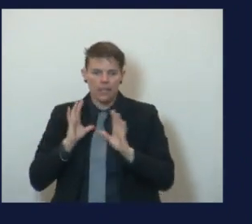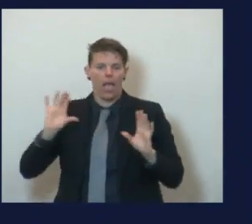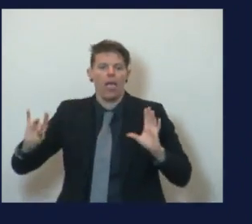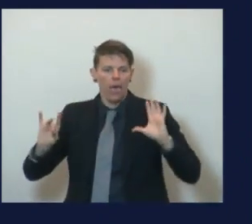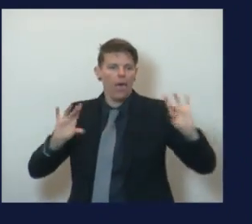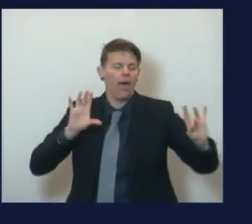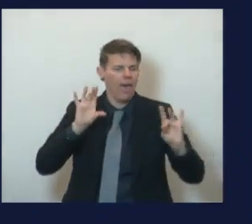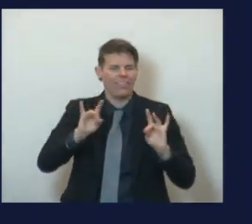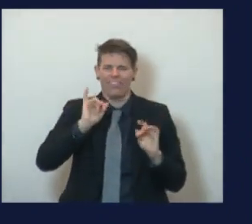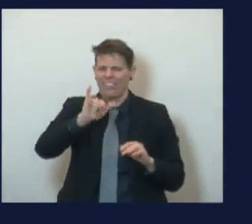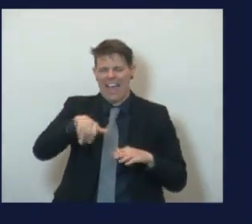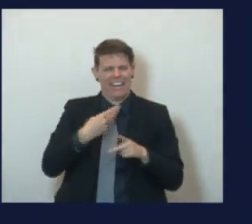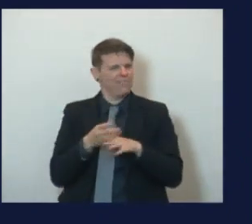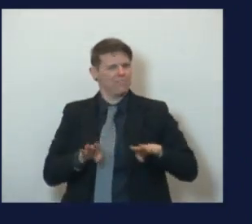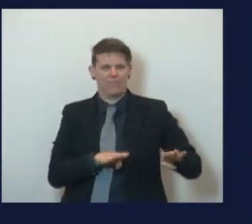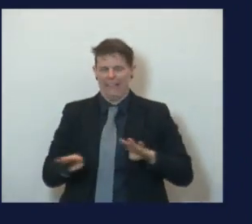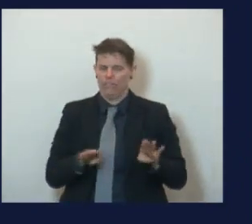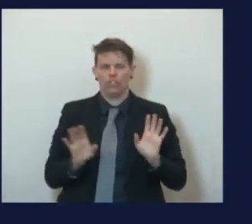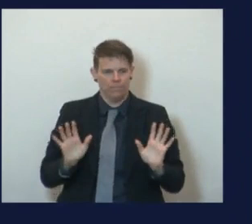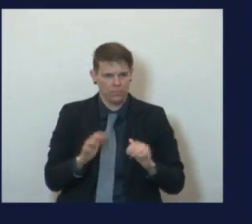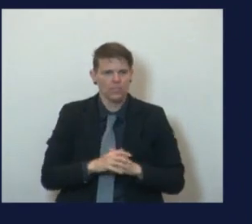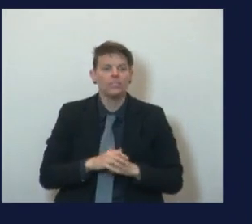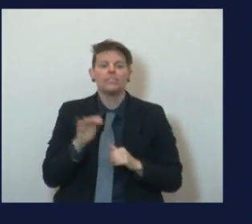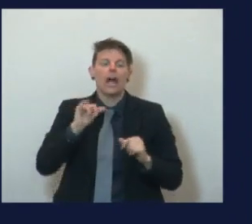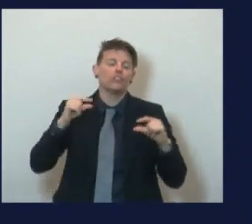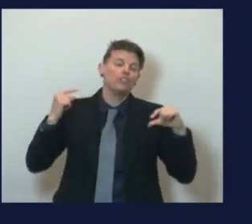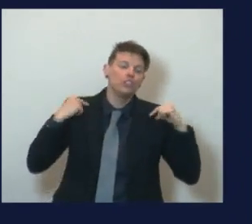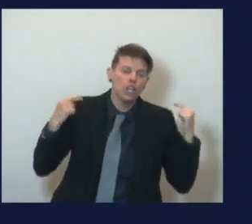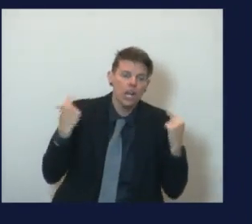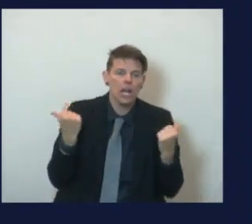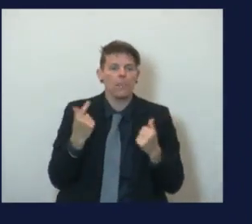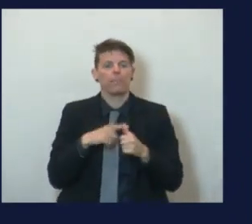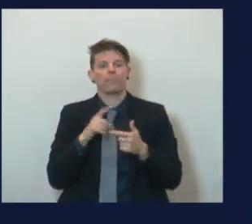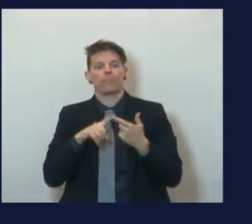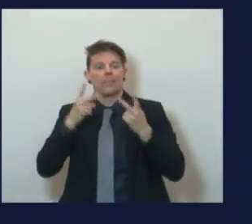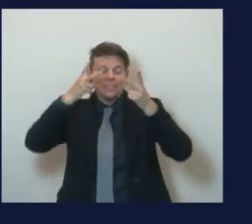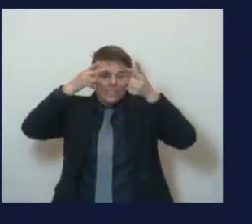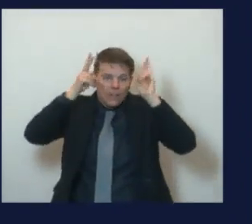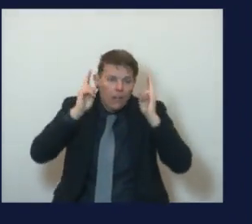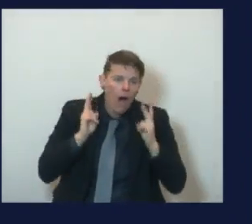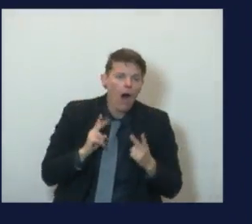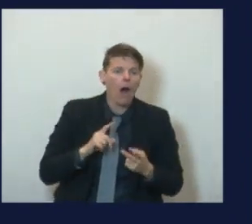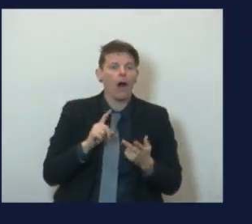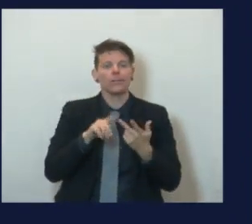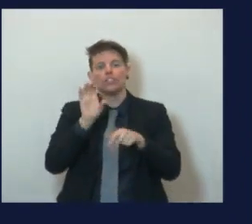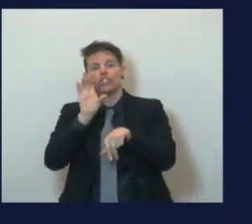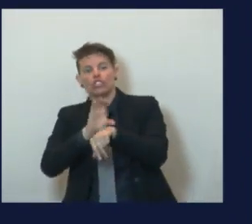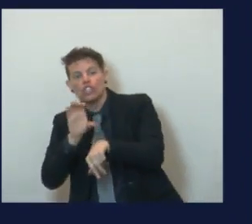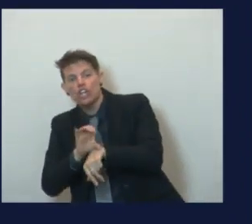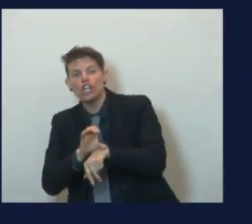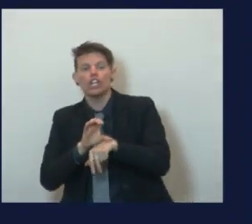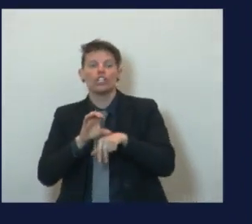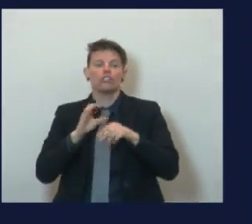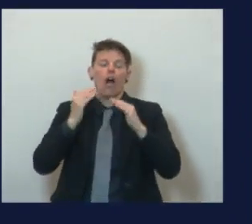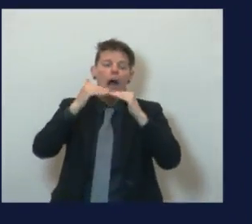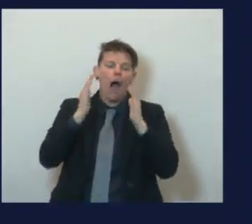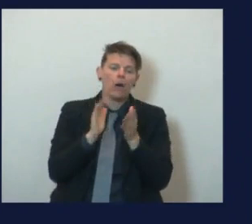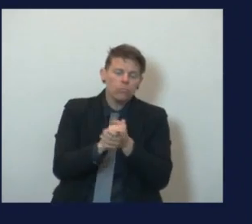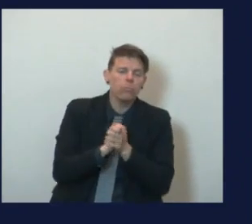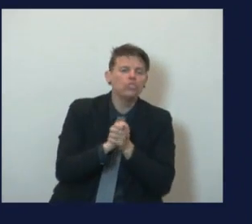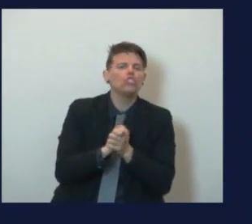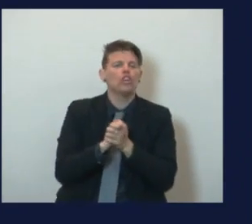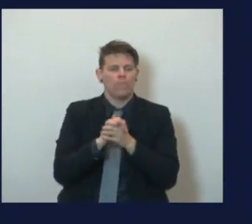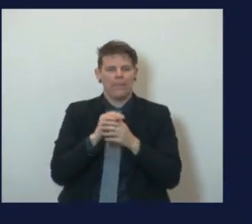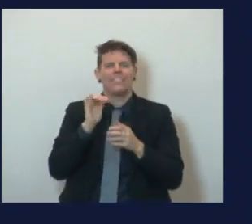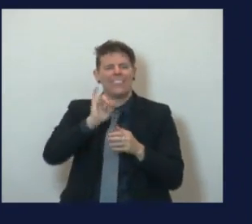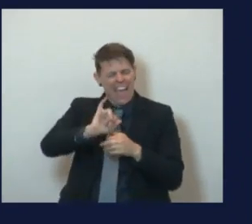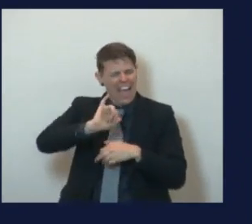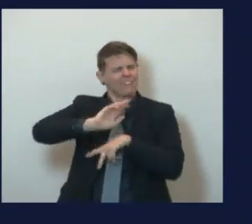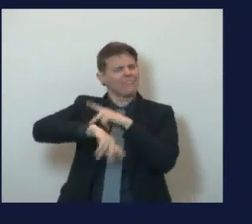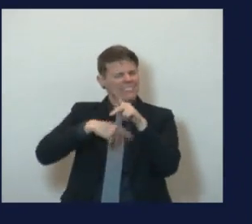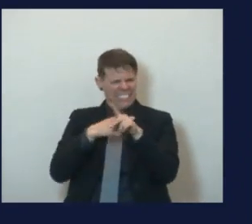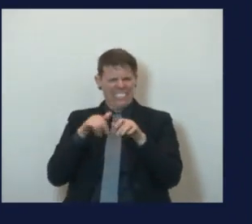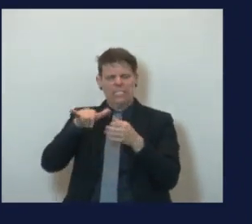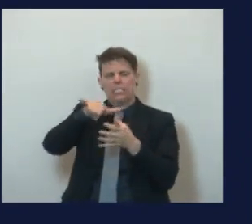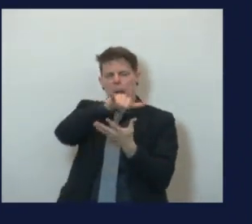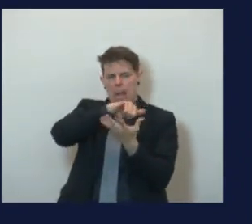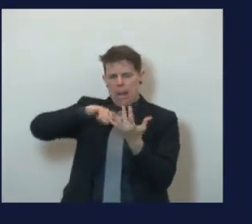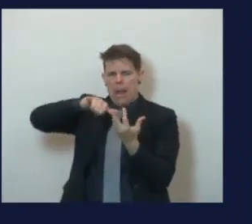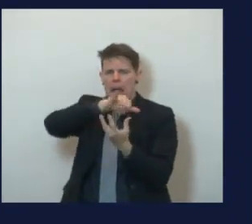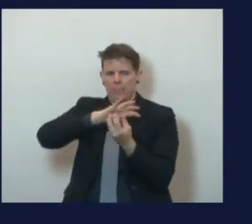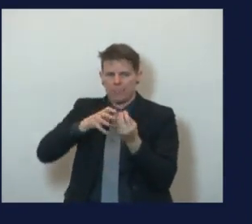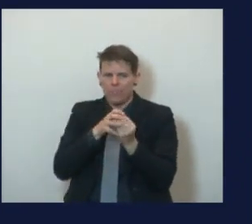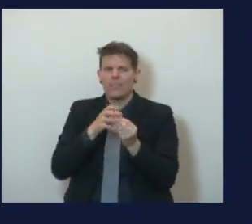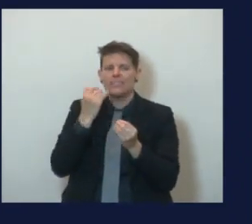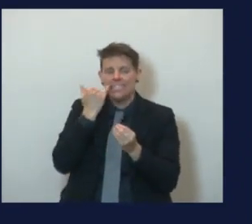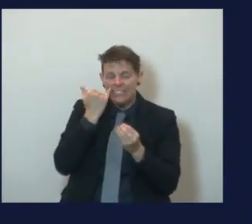INDIVIDUALS YOU CONTACT AND WE KNOW THAT THOSE ARE HIGH CONTACT TIED TO RIGHT DURATION ACTIVITIES AND GYMS AND SALONS AND HOTELS AND HOUSES OF WORSHIP YOU KNOW COULD OPERATE ALSO IN A